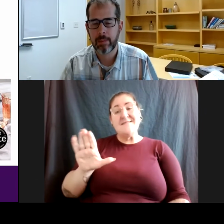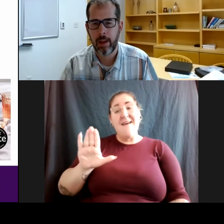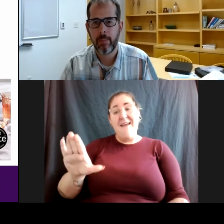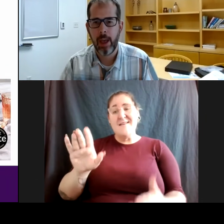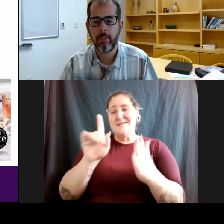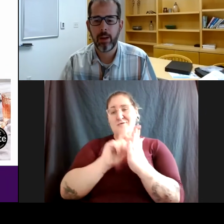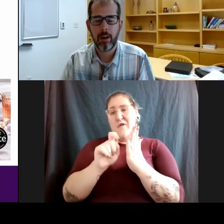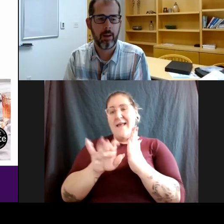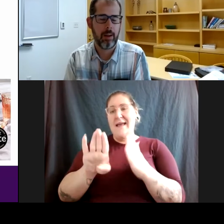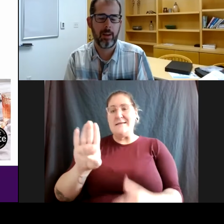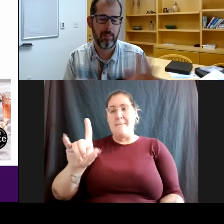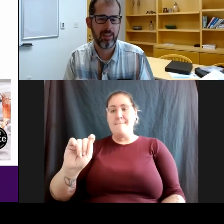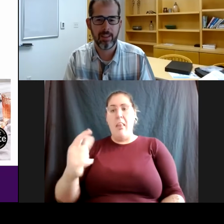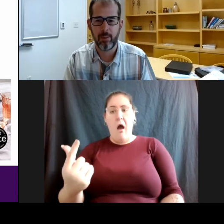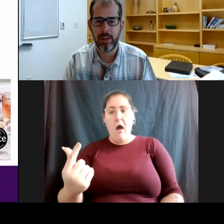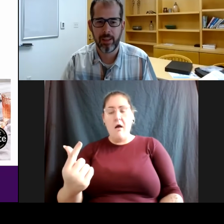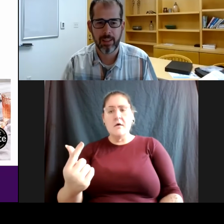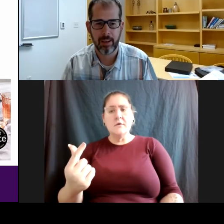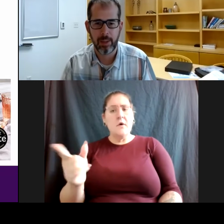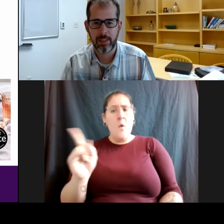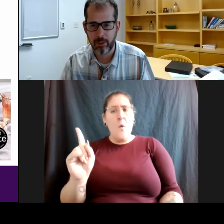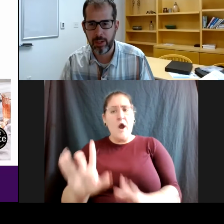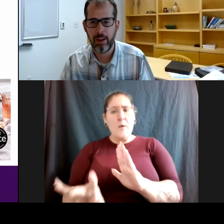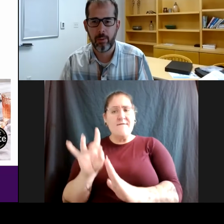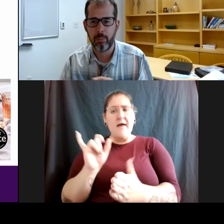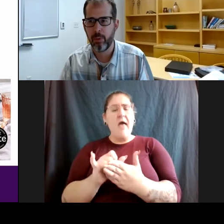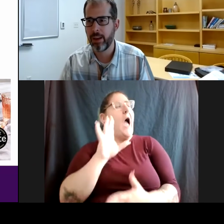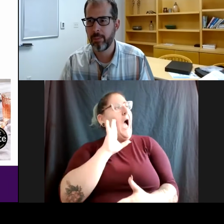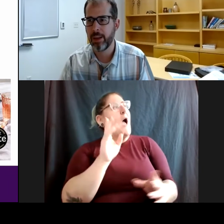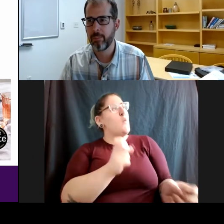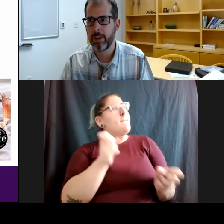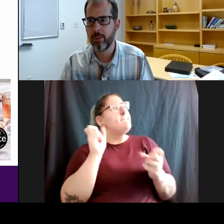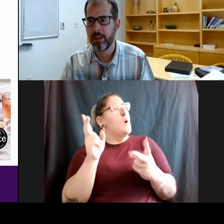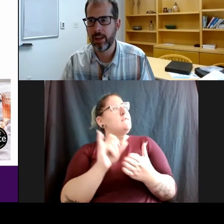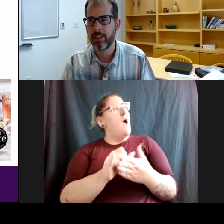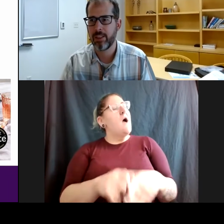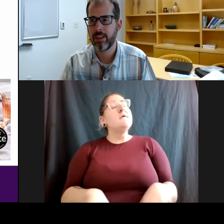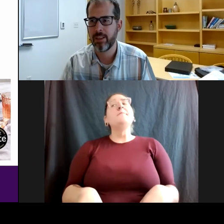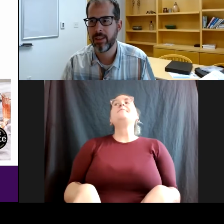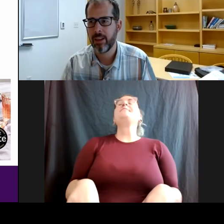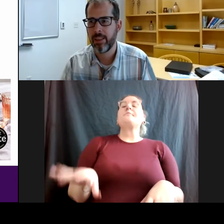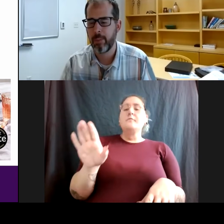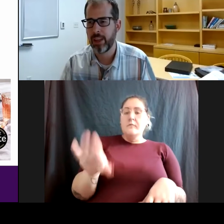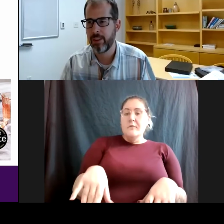straightaway. >> Jonathan: And I will mention this more detail in a second, since we do have a break coming up between the next two sessions, it